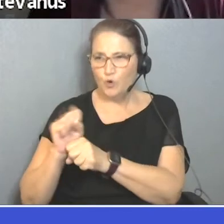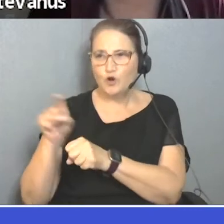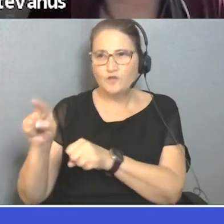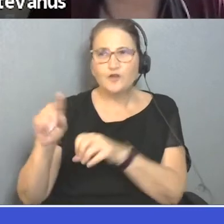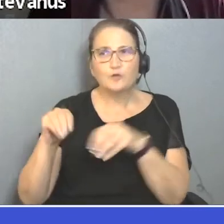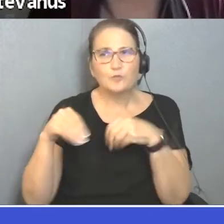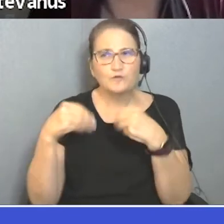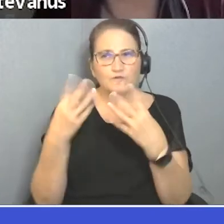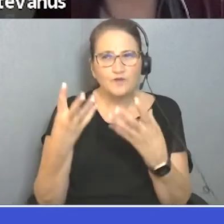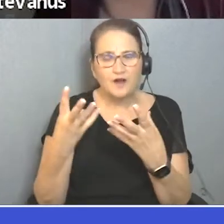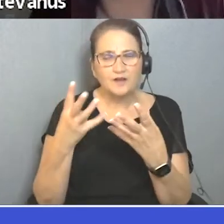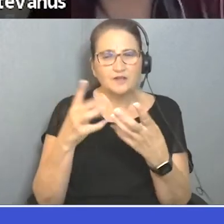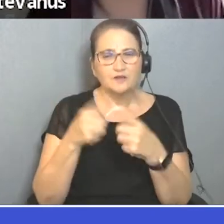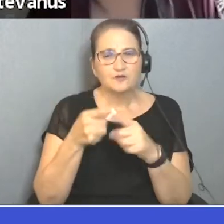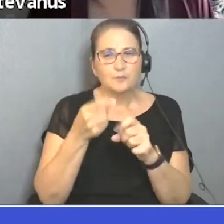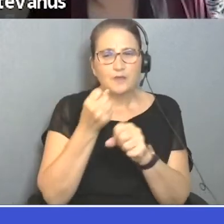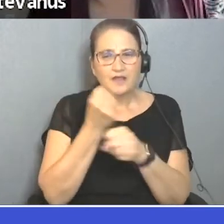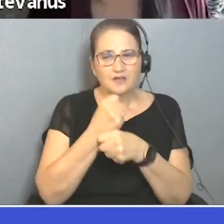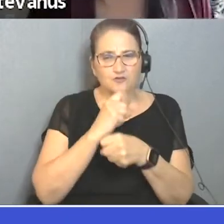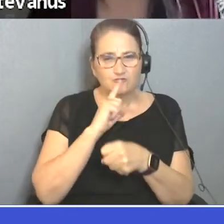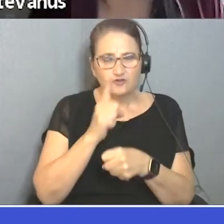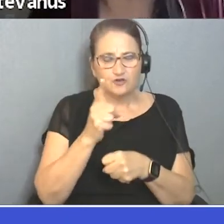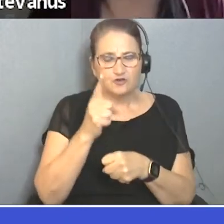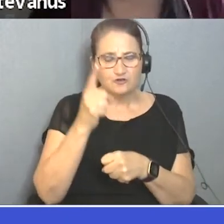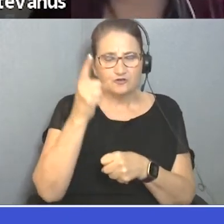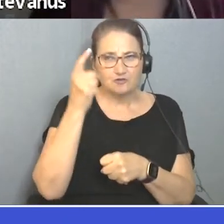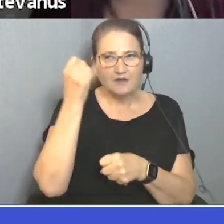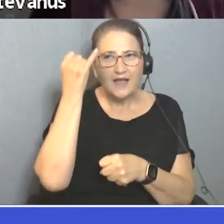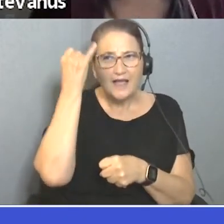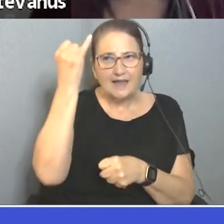providing in order to make sure that the ideas generated by